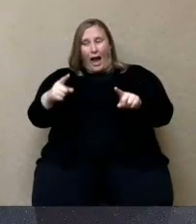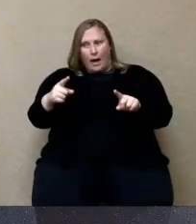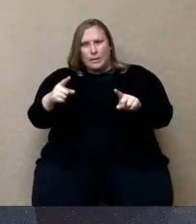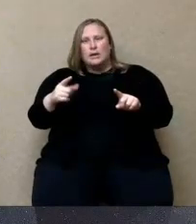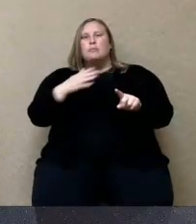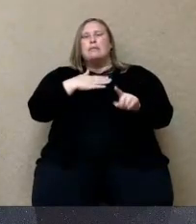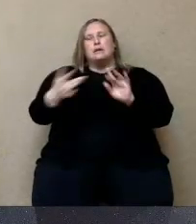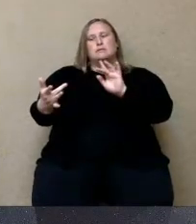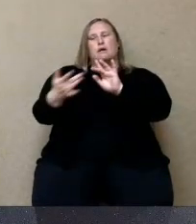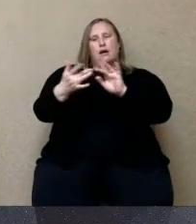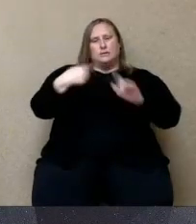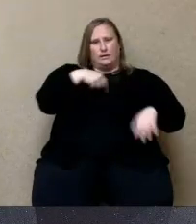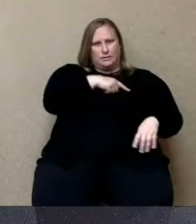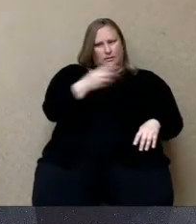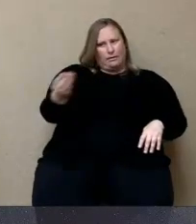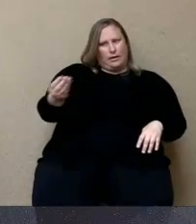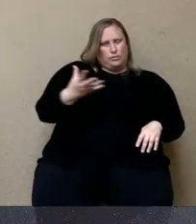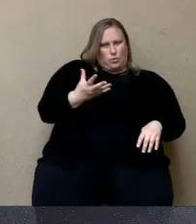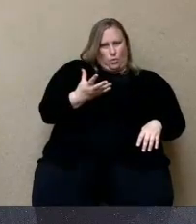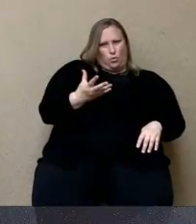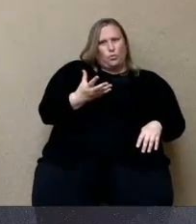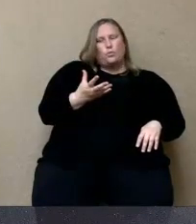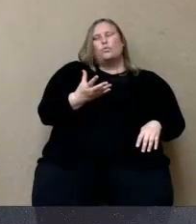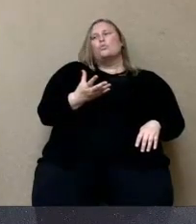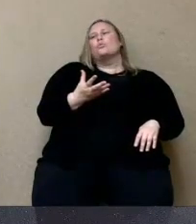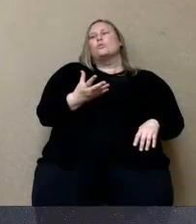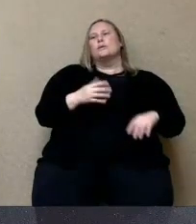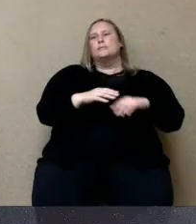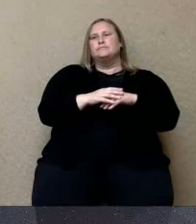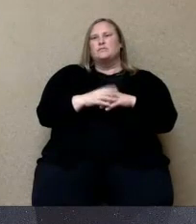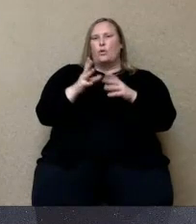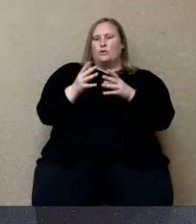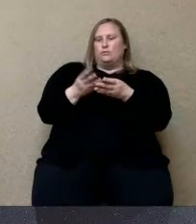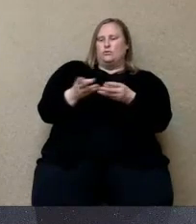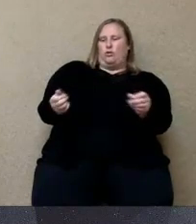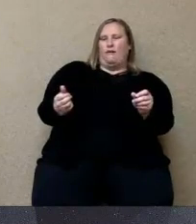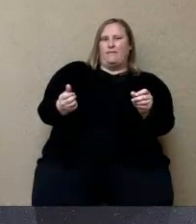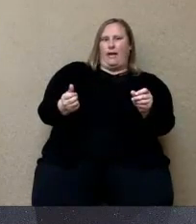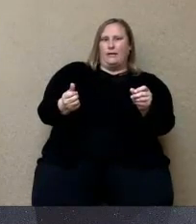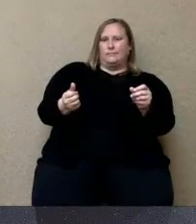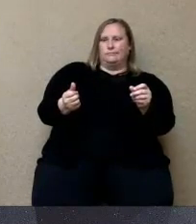love to hear from you and we would love to rectify situations where things didn't get explained well or we